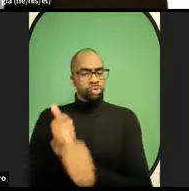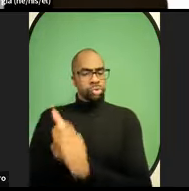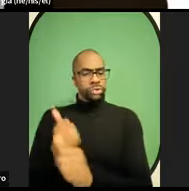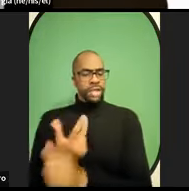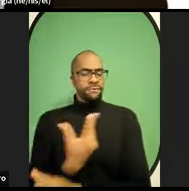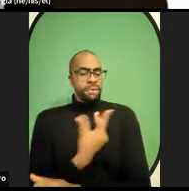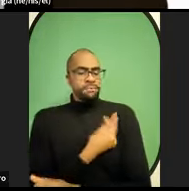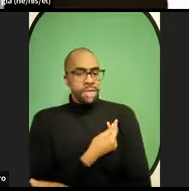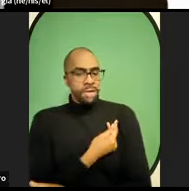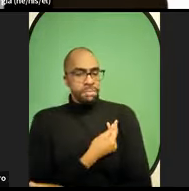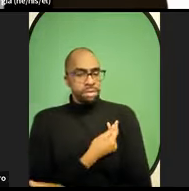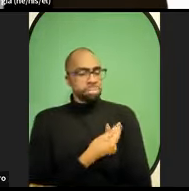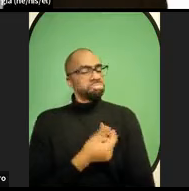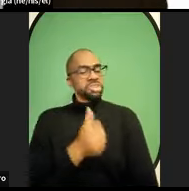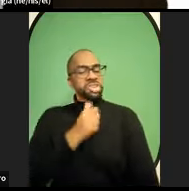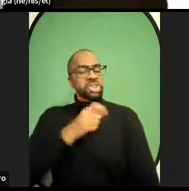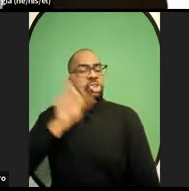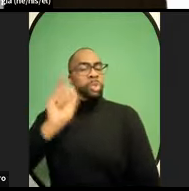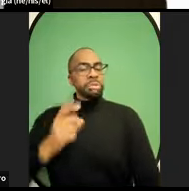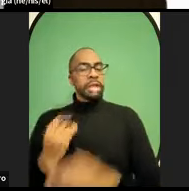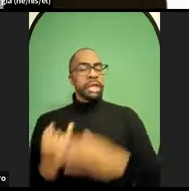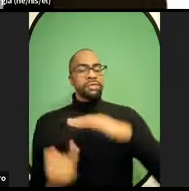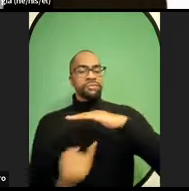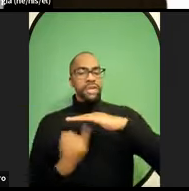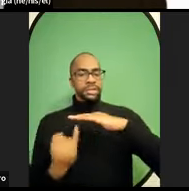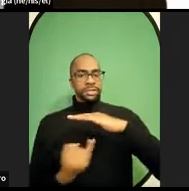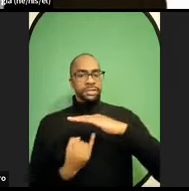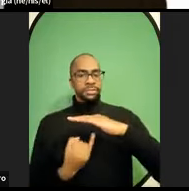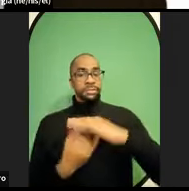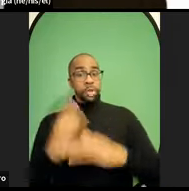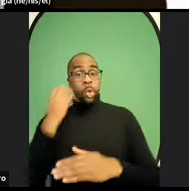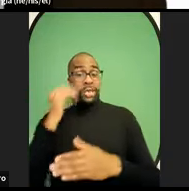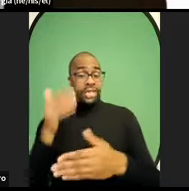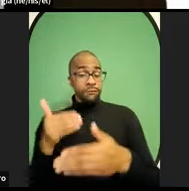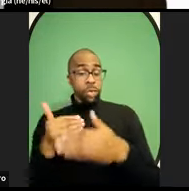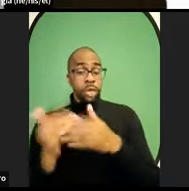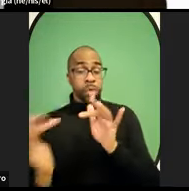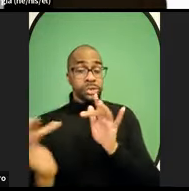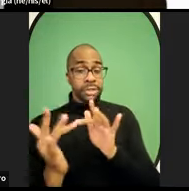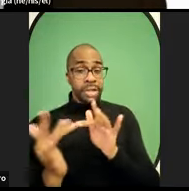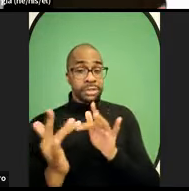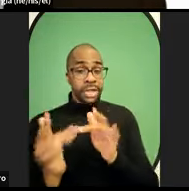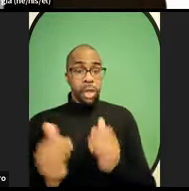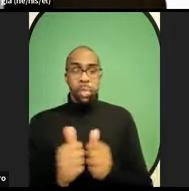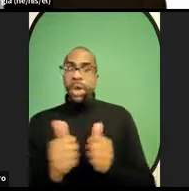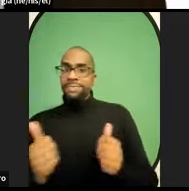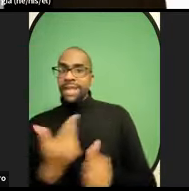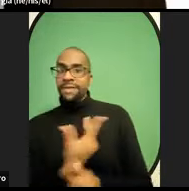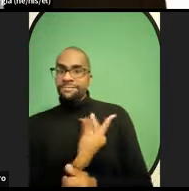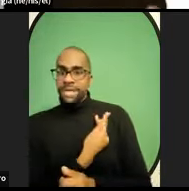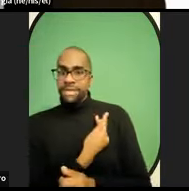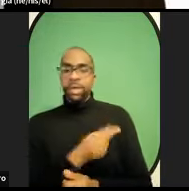If you're a close contact right and you're vaccinated. . You don't have to quarantine if you don't feel symptoms. If you're If you're a close contact and